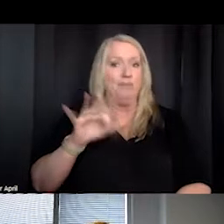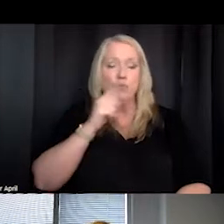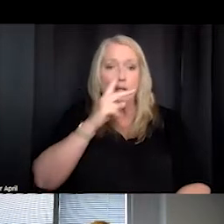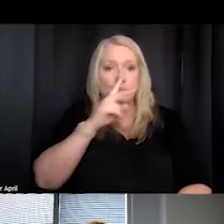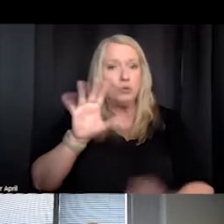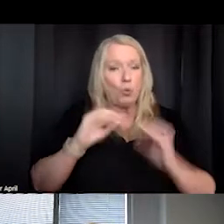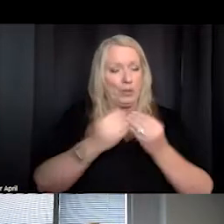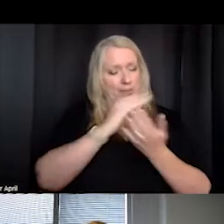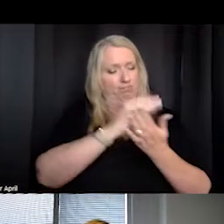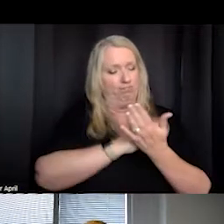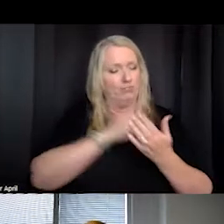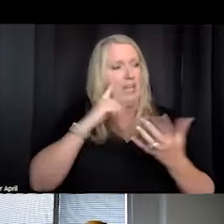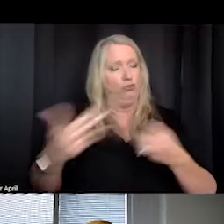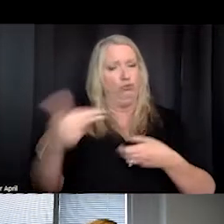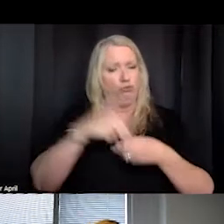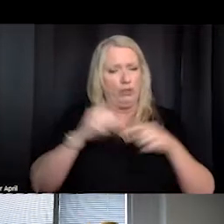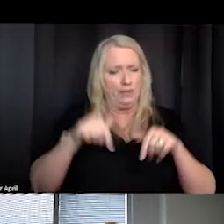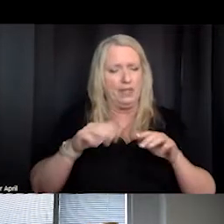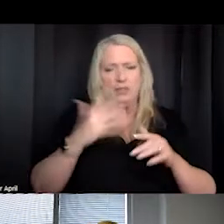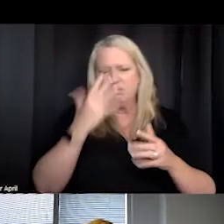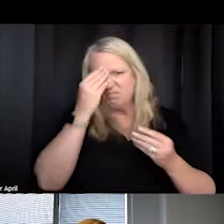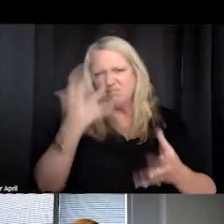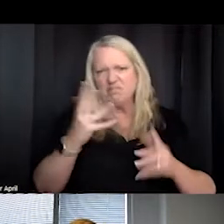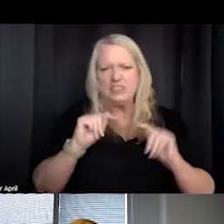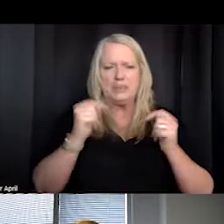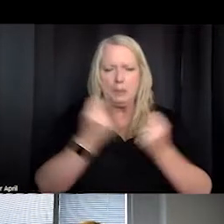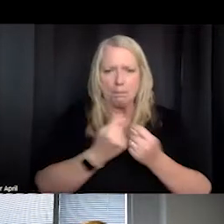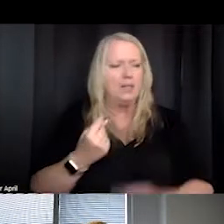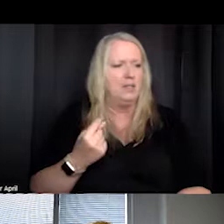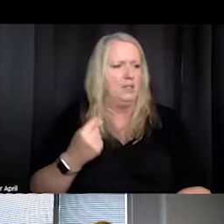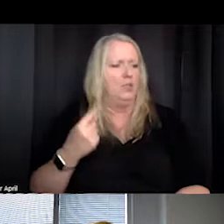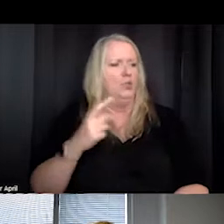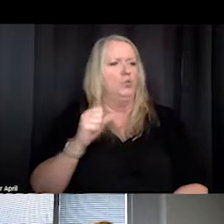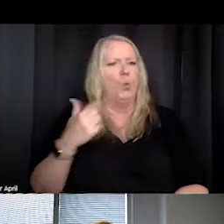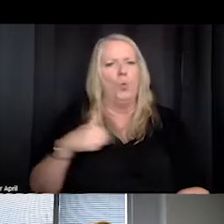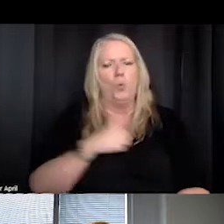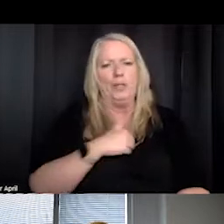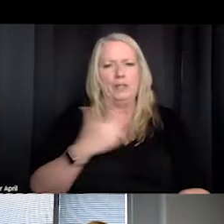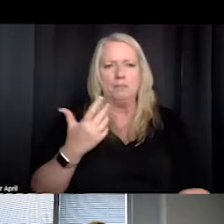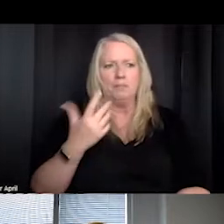ON HERE. YOU ARE JOINING THE CALLS. LET THE TEAM KNOW. SO THAT WE CAN GET YOU REPRESENTED,